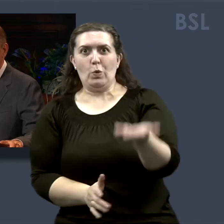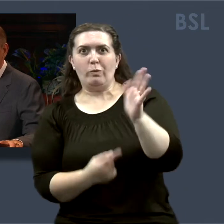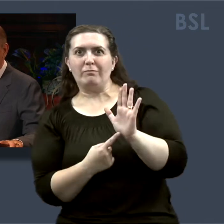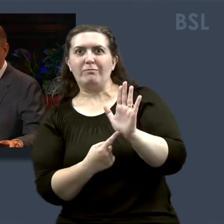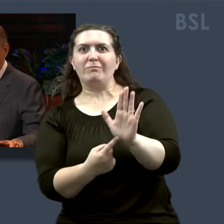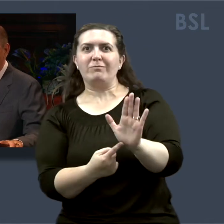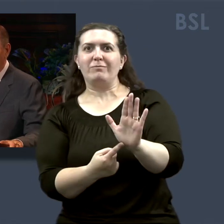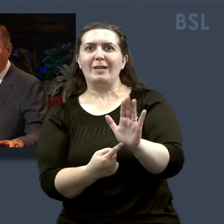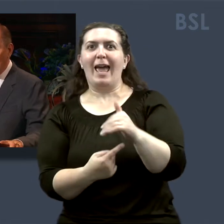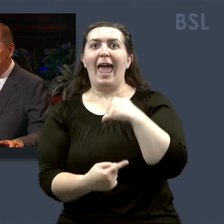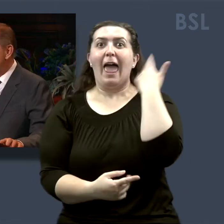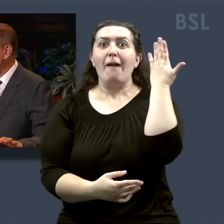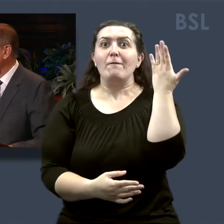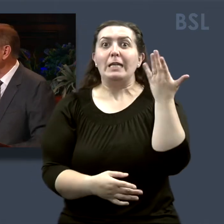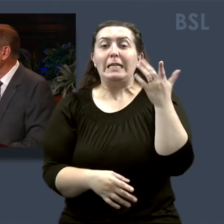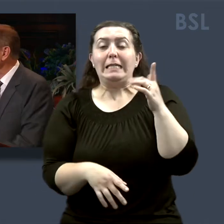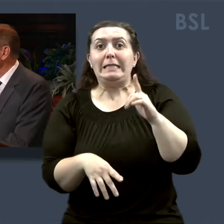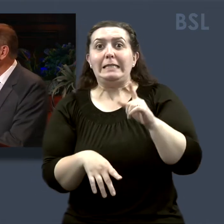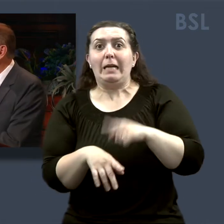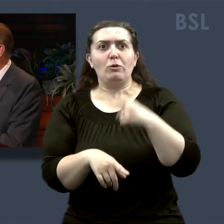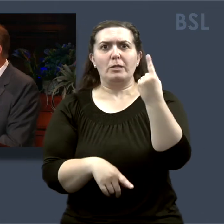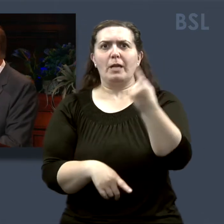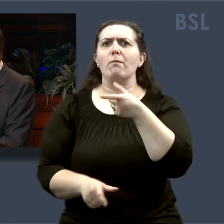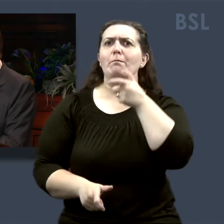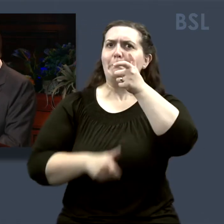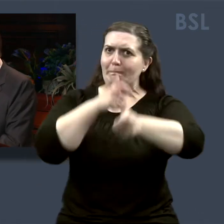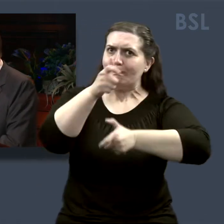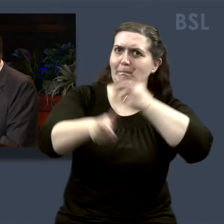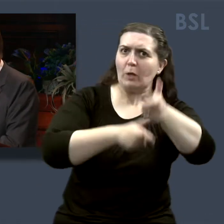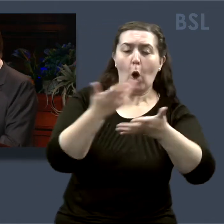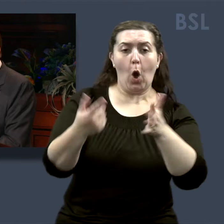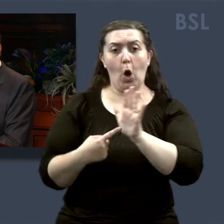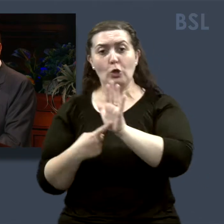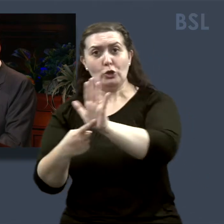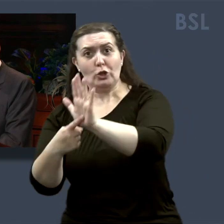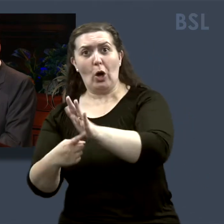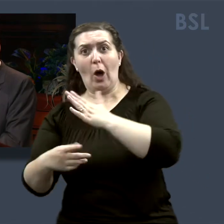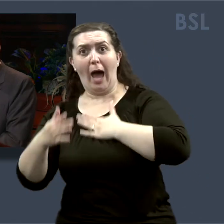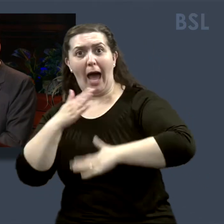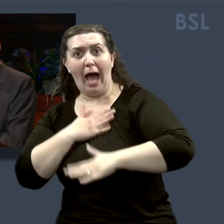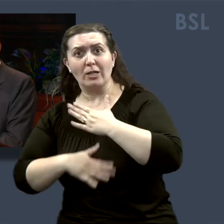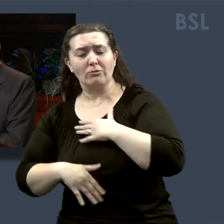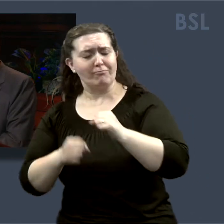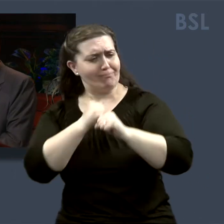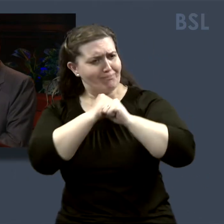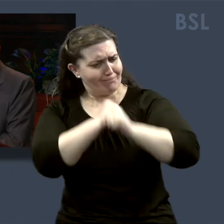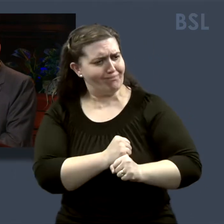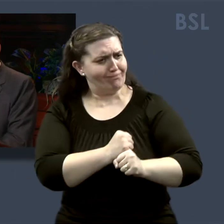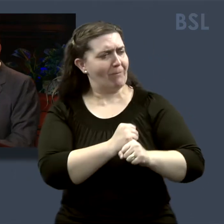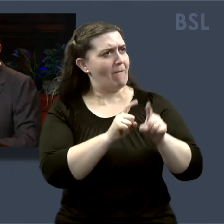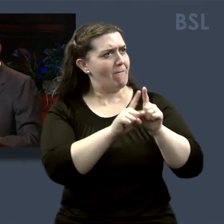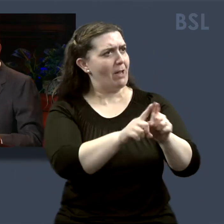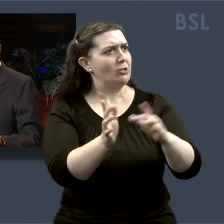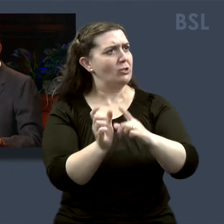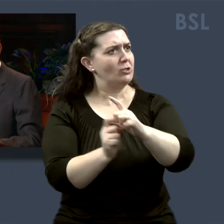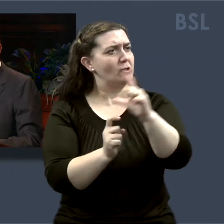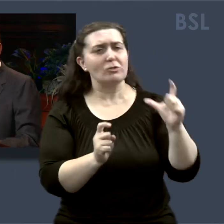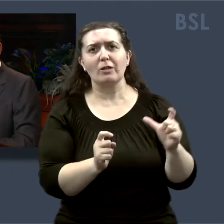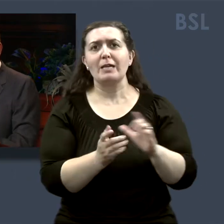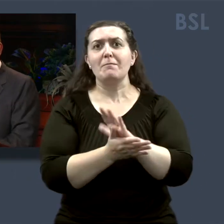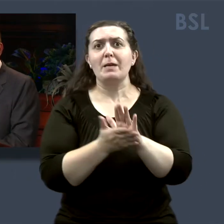Each time you bear vocal witness or demonstrate through your actions your commitment to follow Jesus Christ,